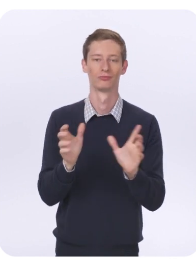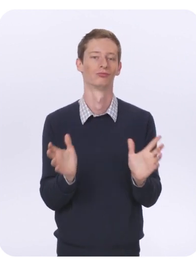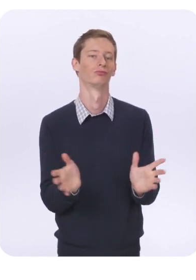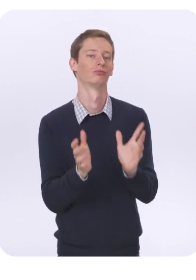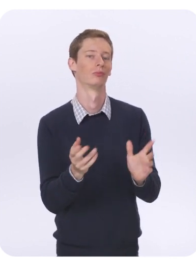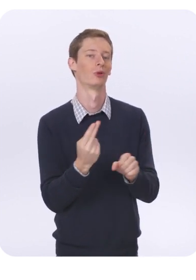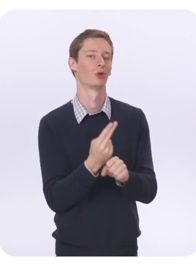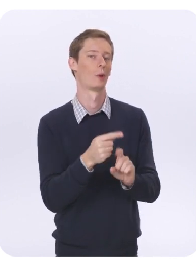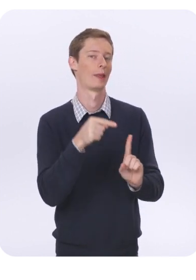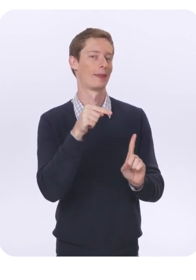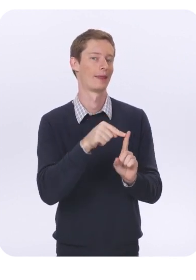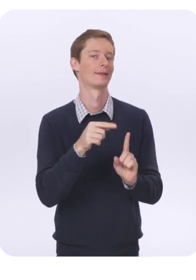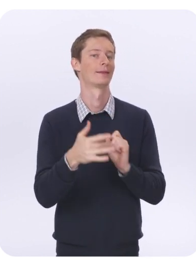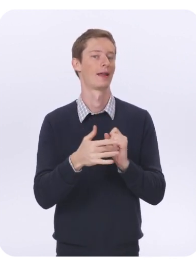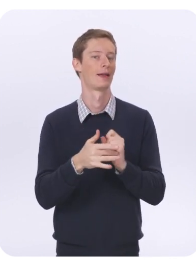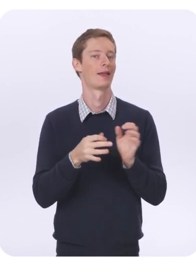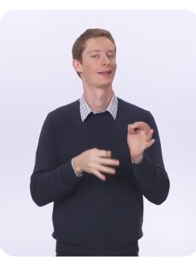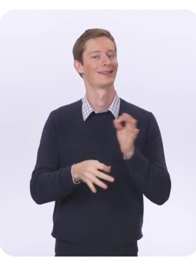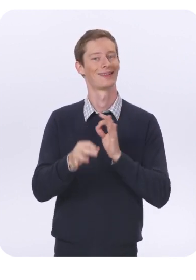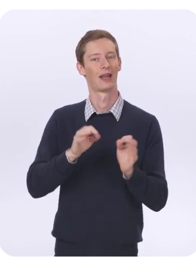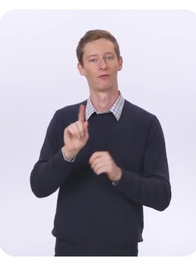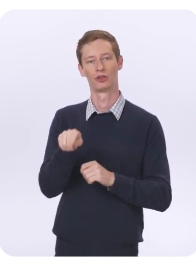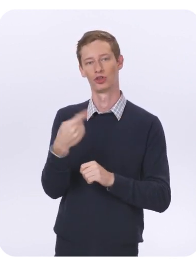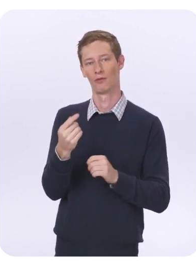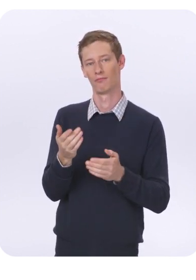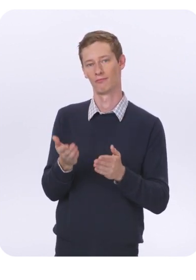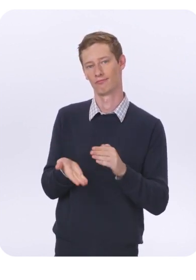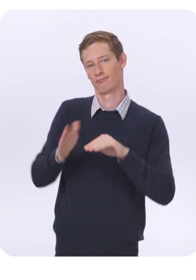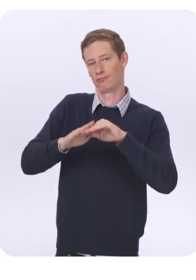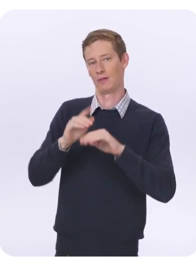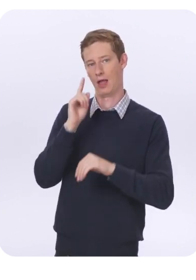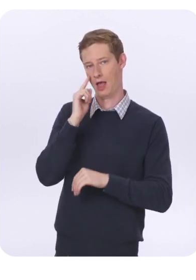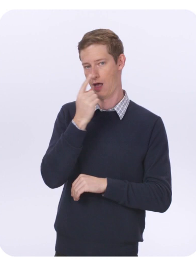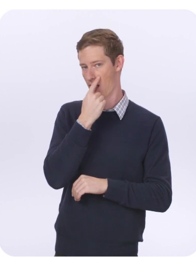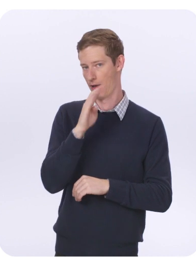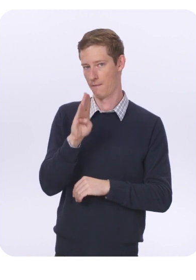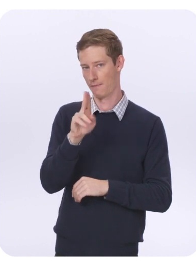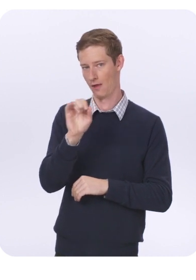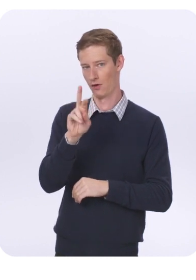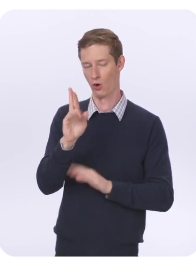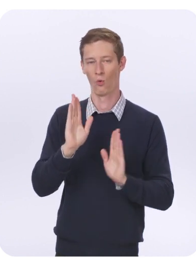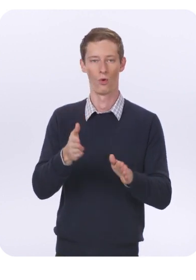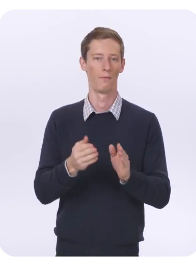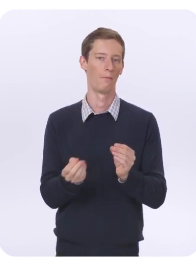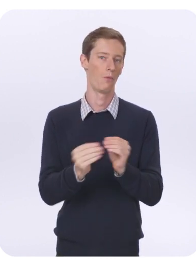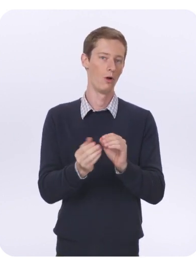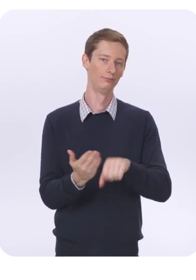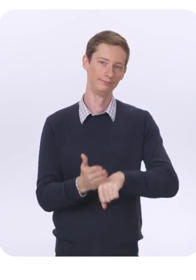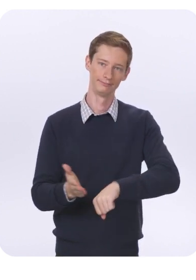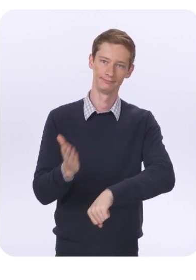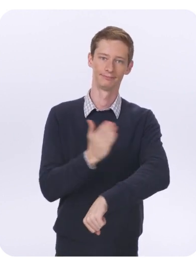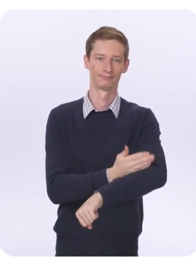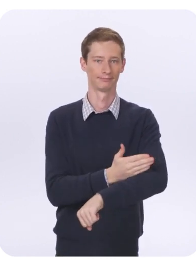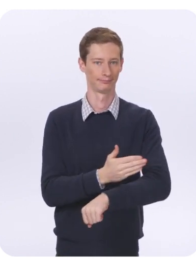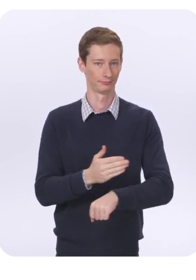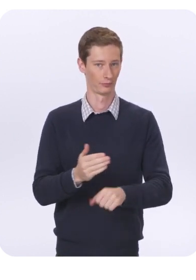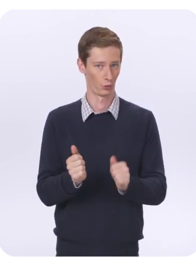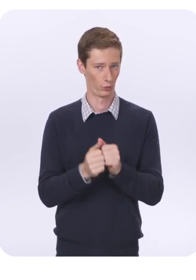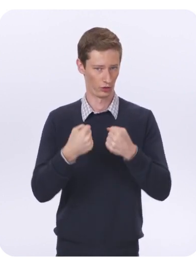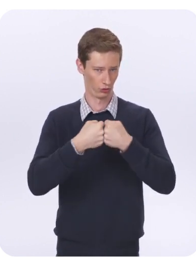It will provide a considerable visual improvement over just stretching your render targets while keeping frame temp times barely untouched.